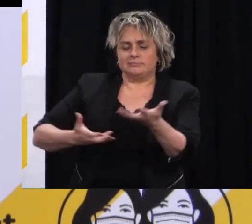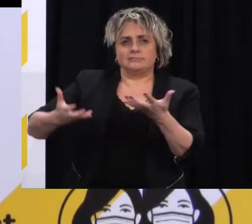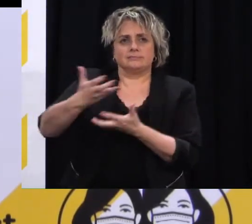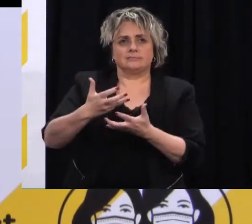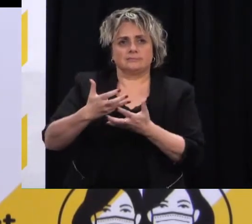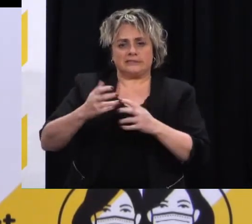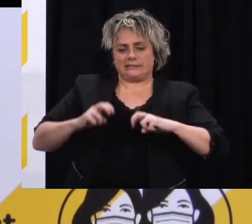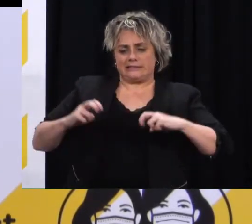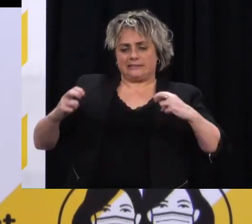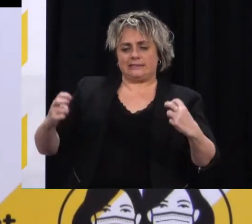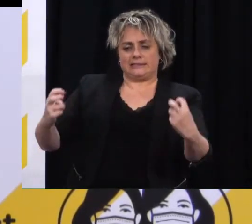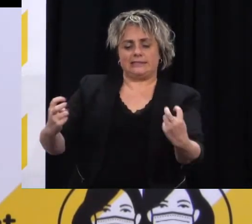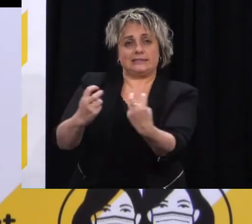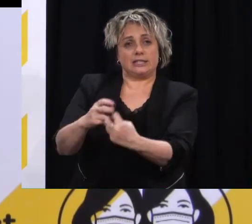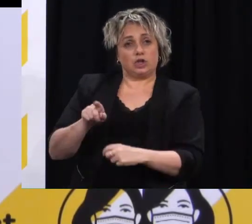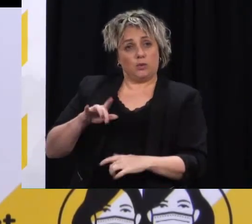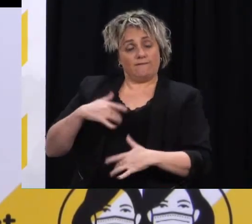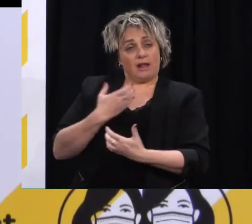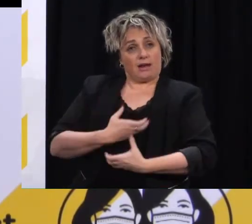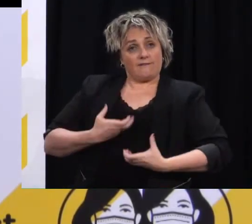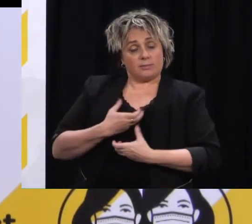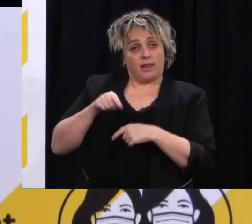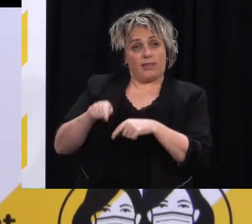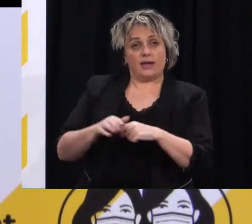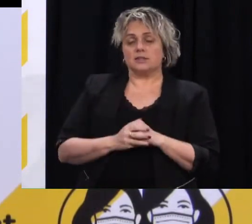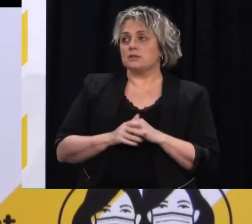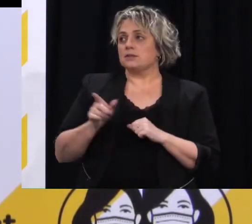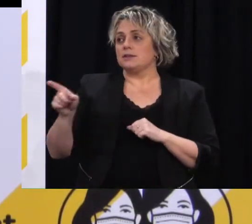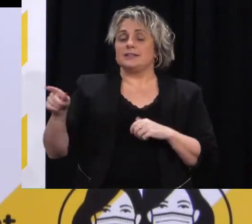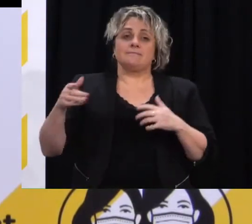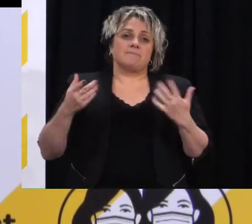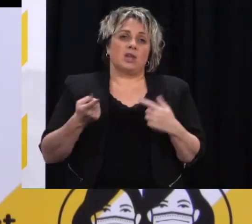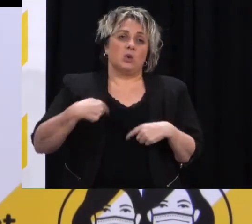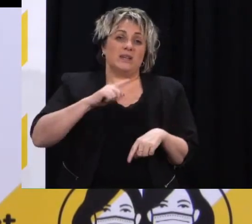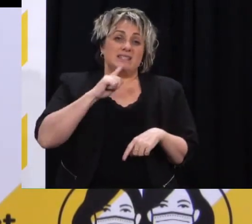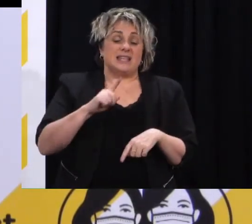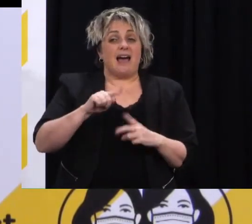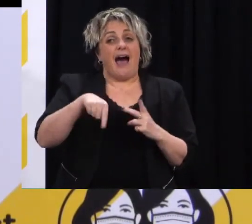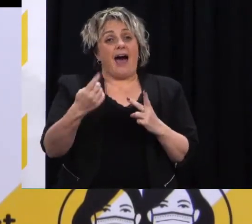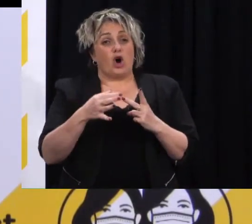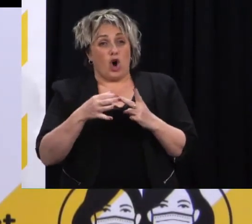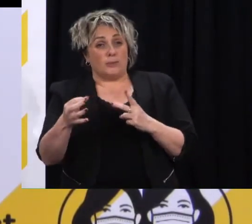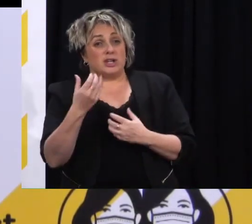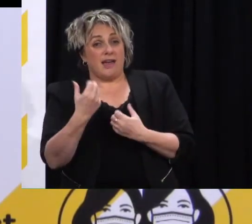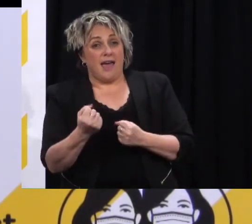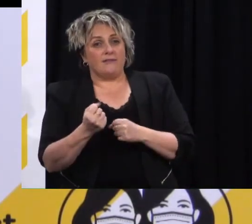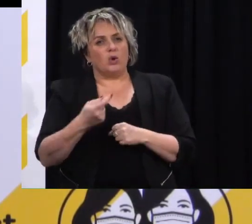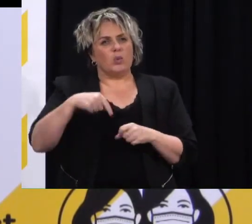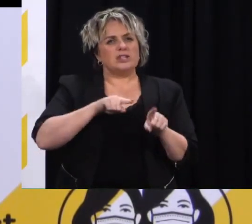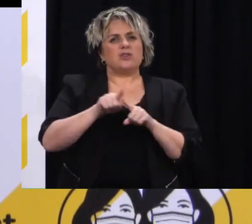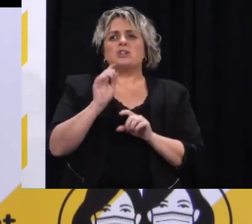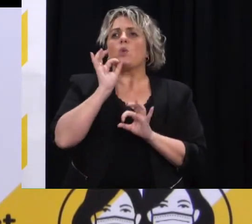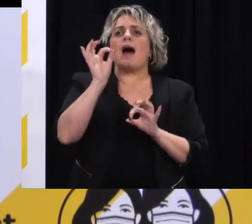you feel about MPs being here and the sort of mini Parliament sitting? >> Look, I think my